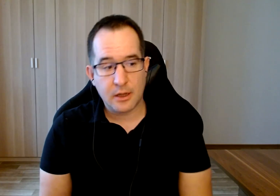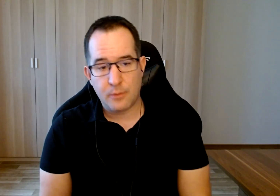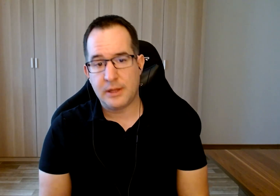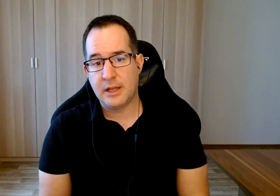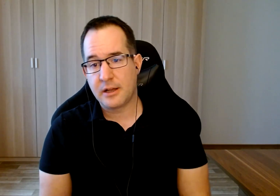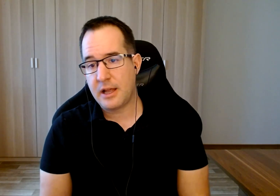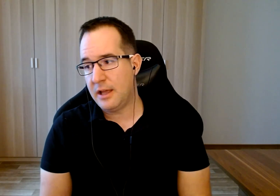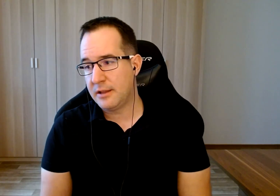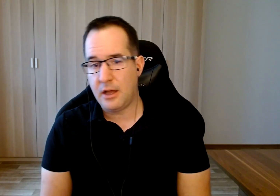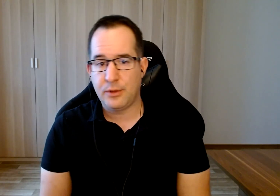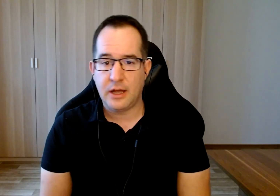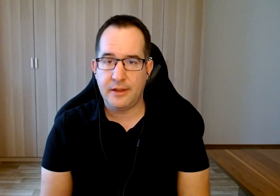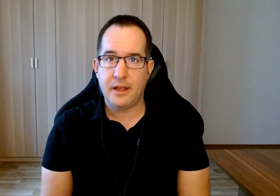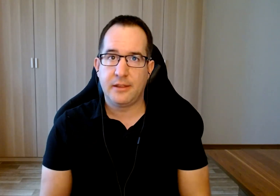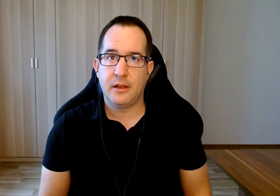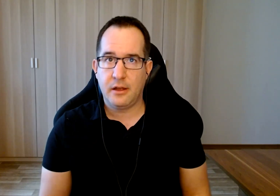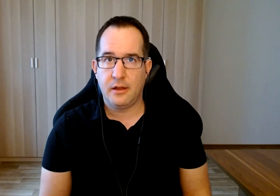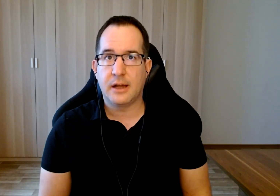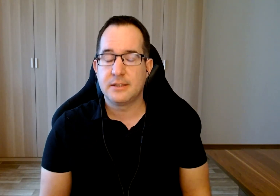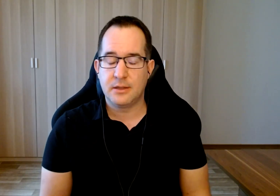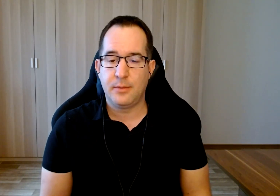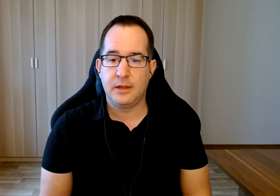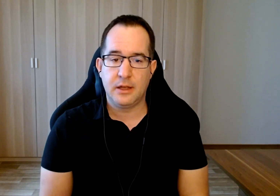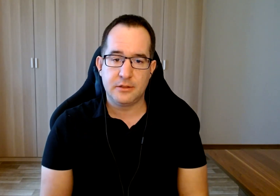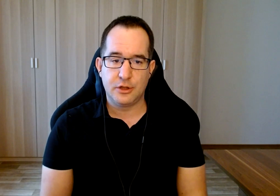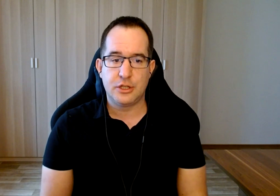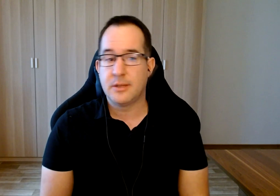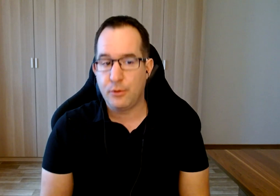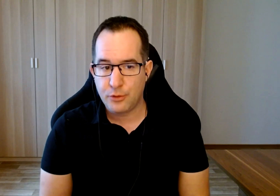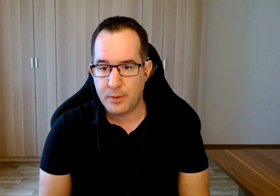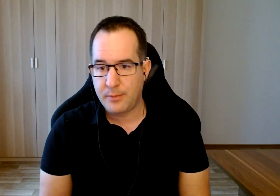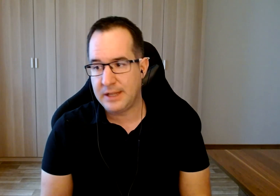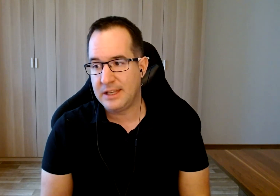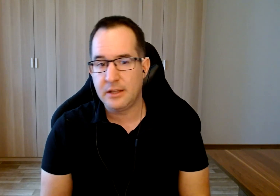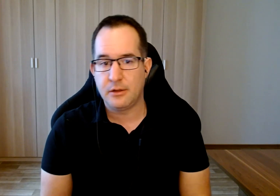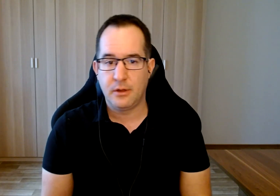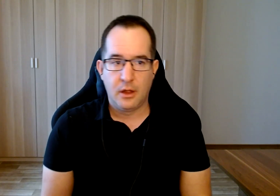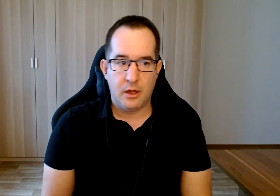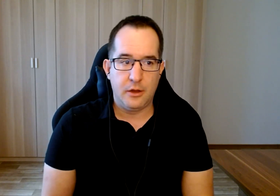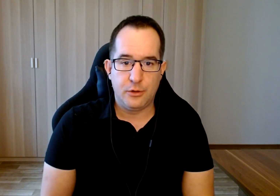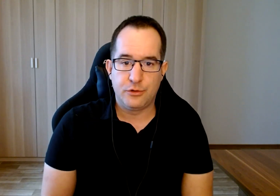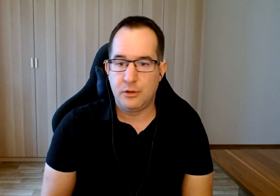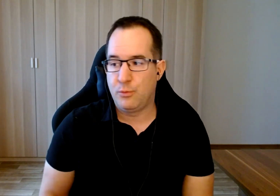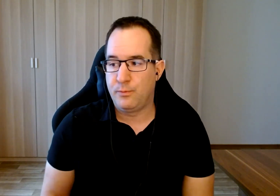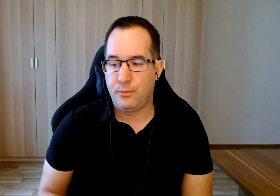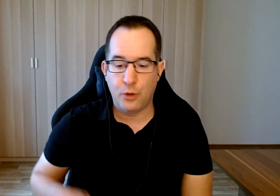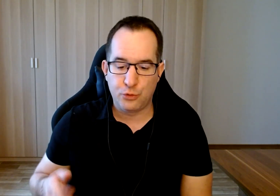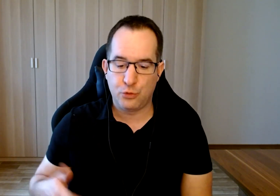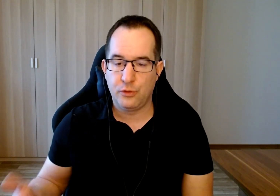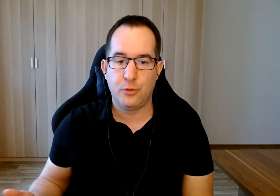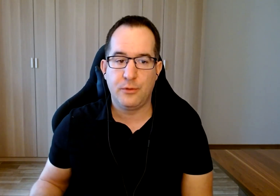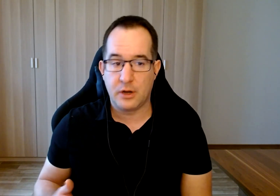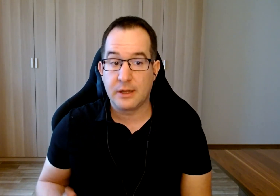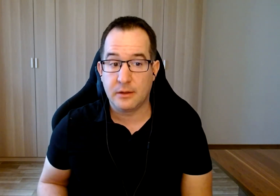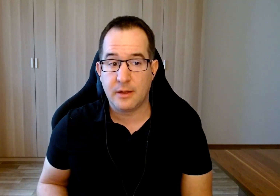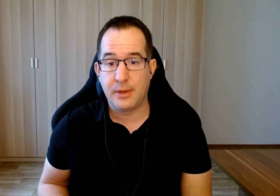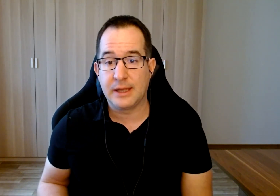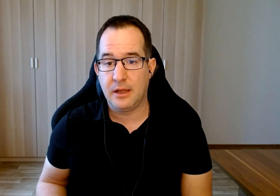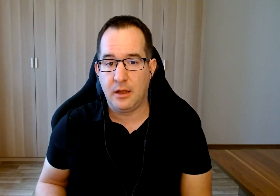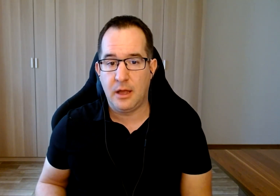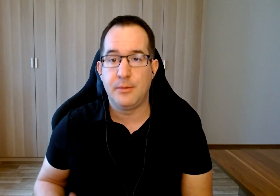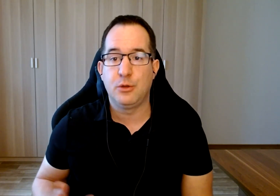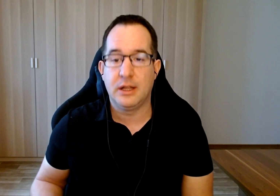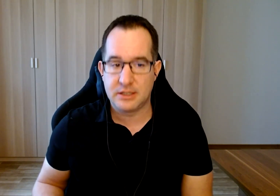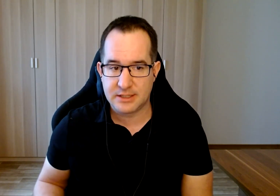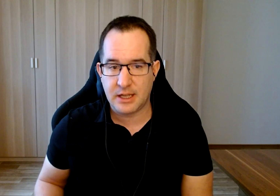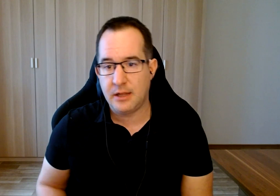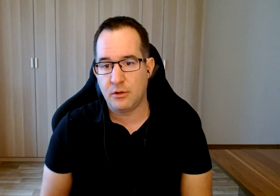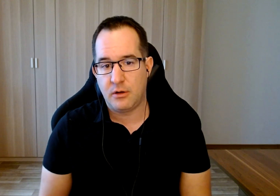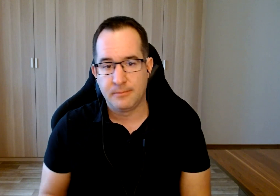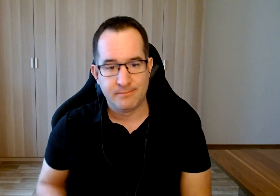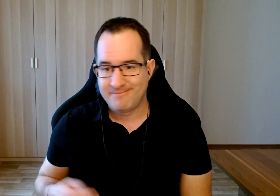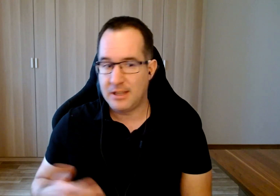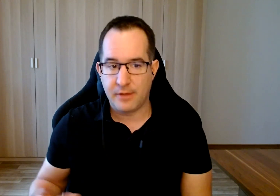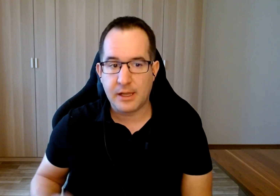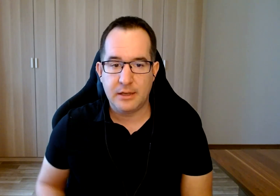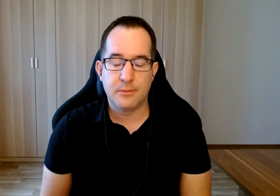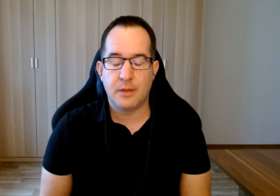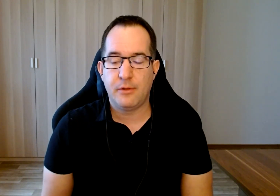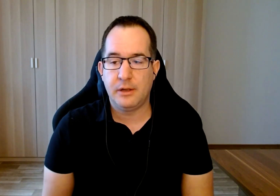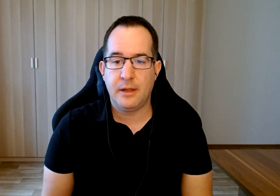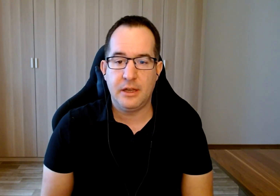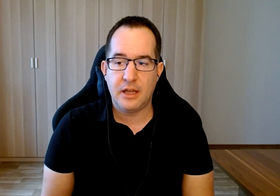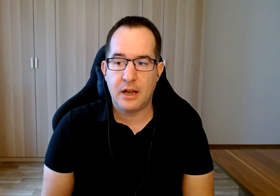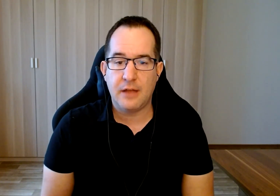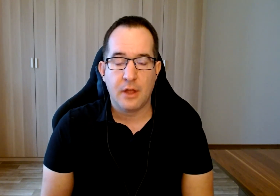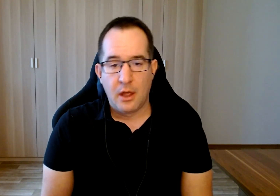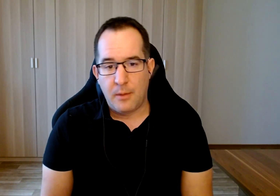I completely agree, and I would add that accessibility is not just about those people that need those tools to be, for example, able to understand or navigate them in their lives,